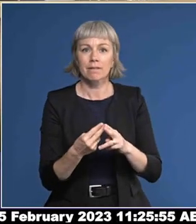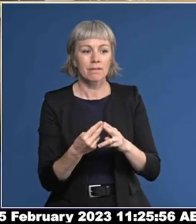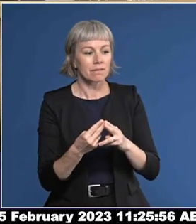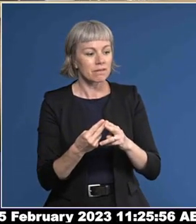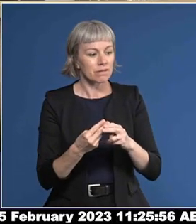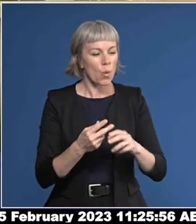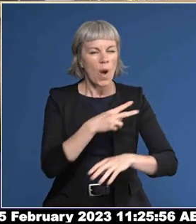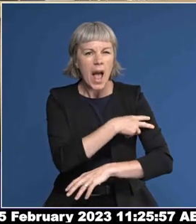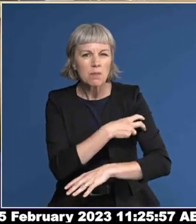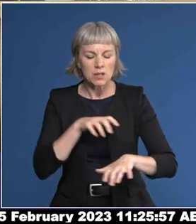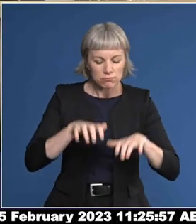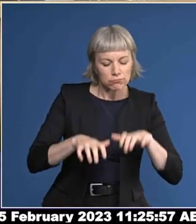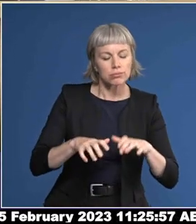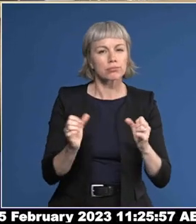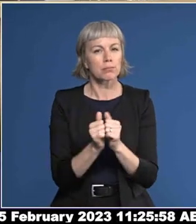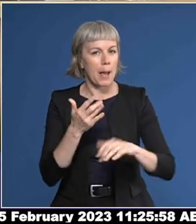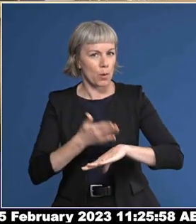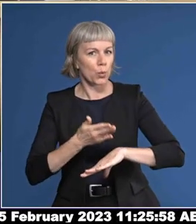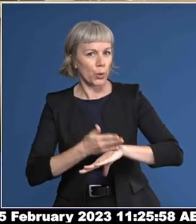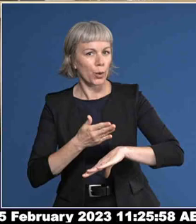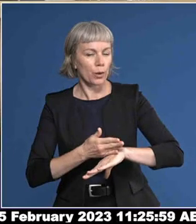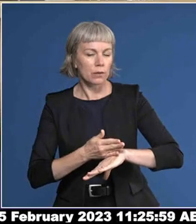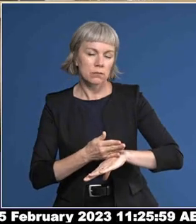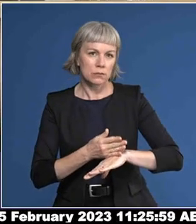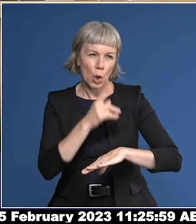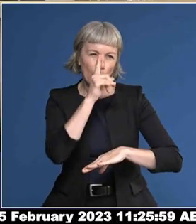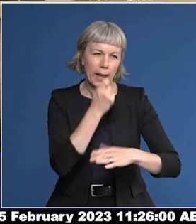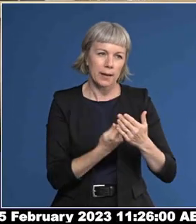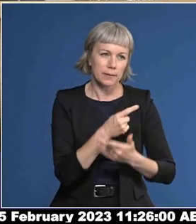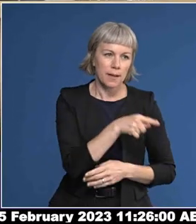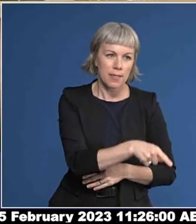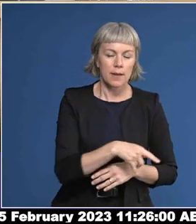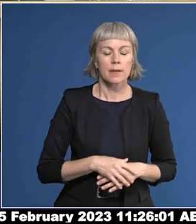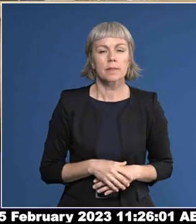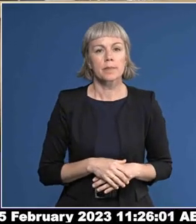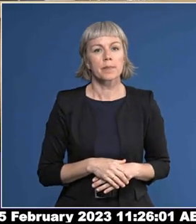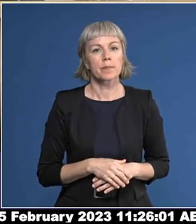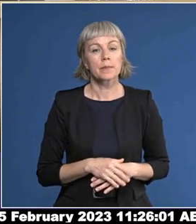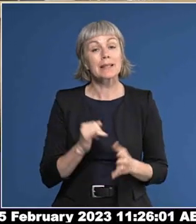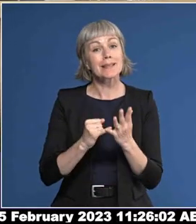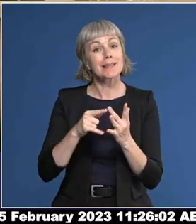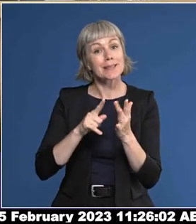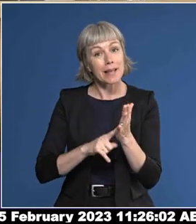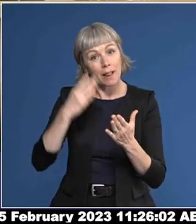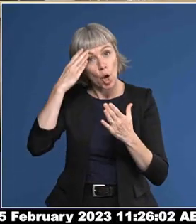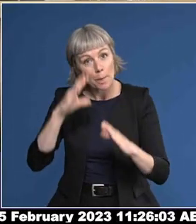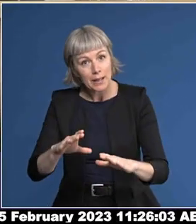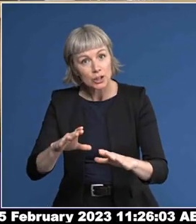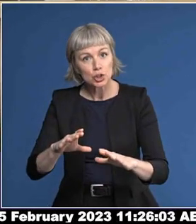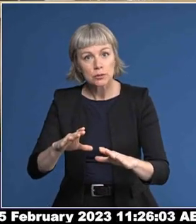In our Supported Independent Living, we actively give people the time to complete handovers and, yes, do that active support.